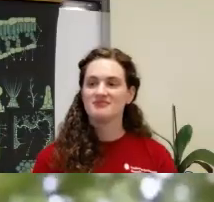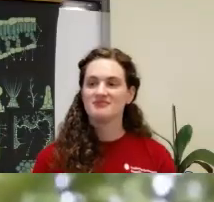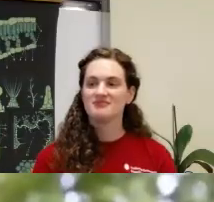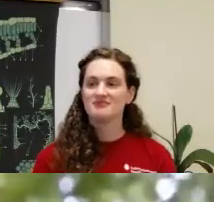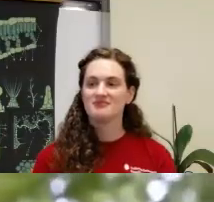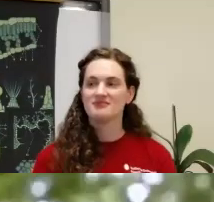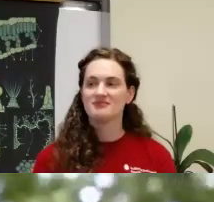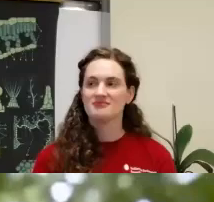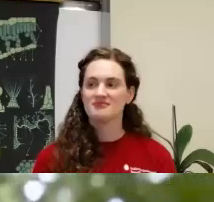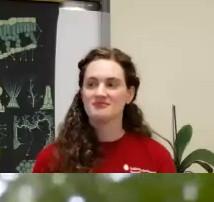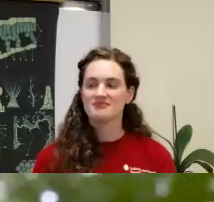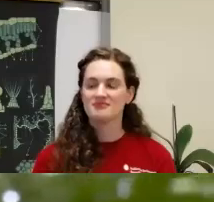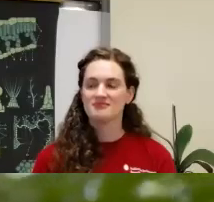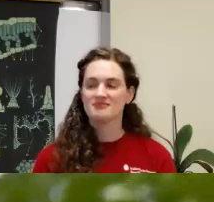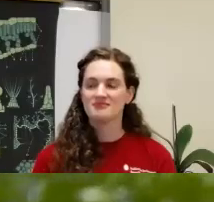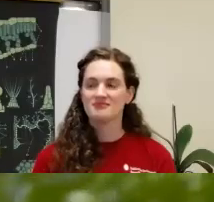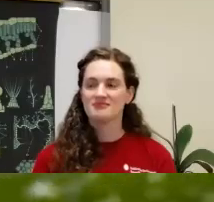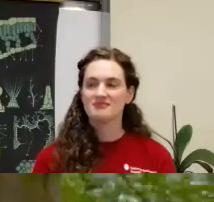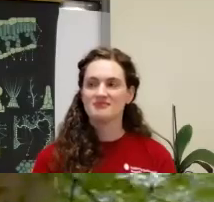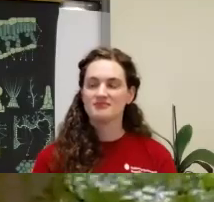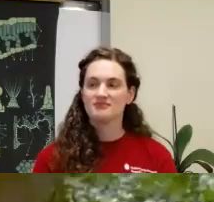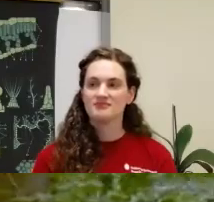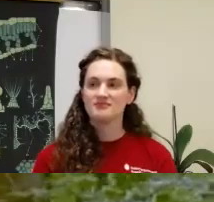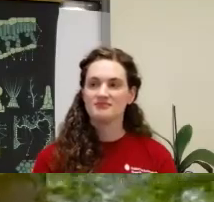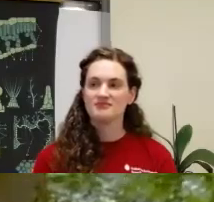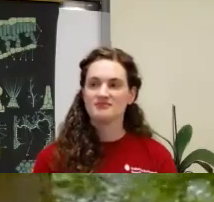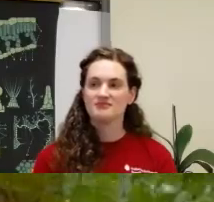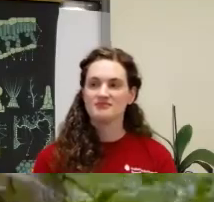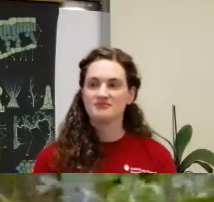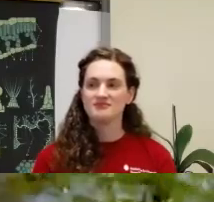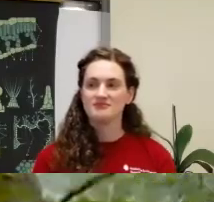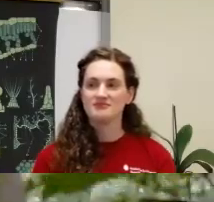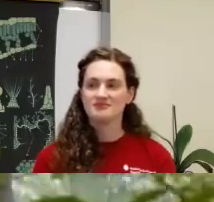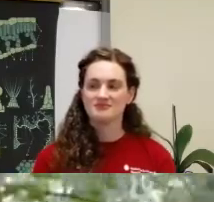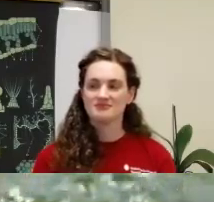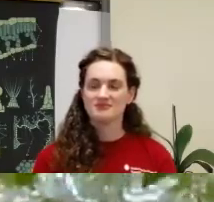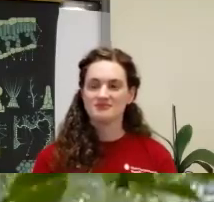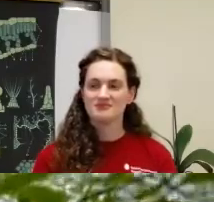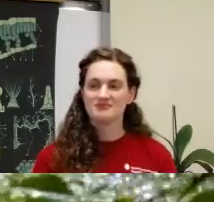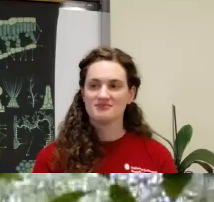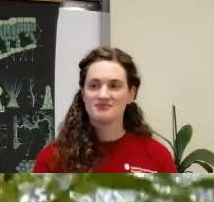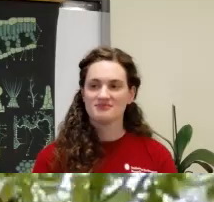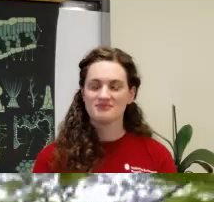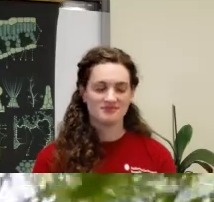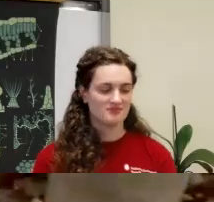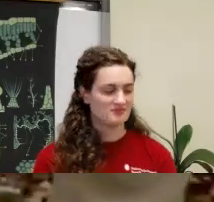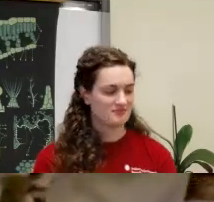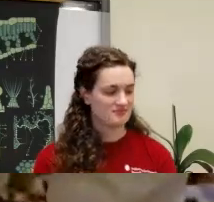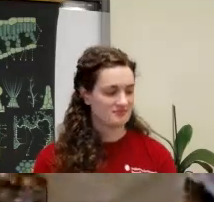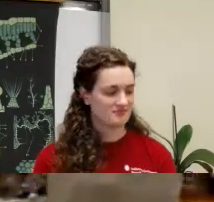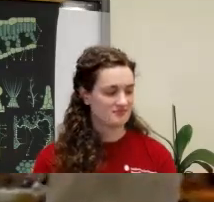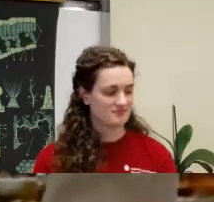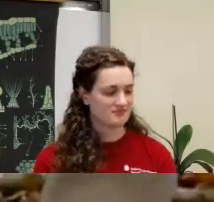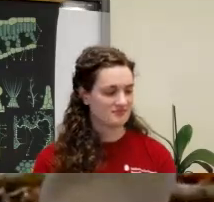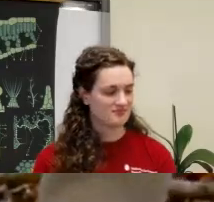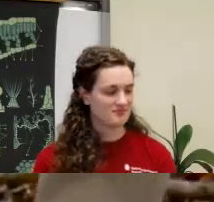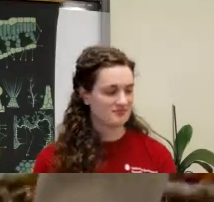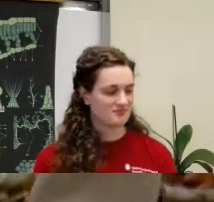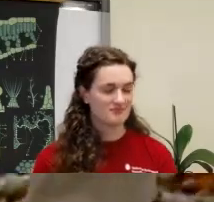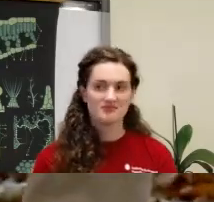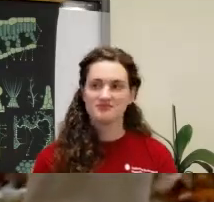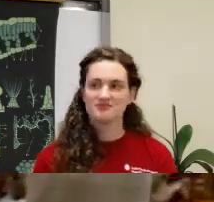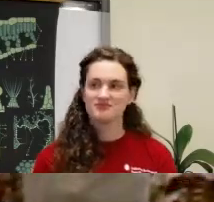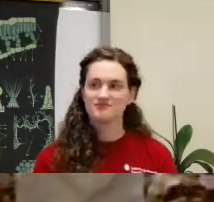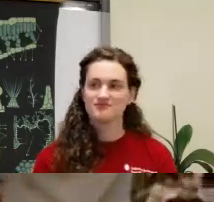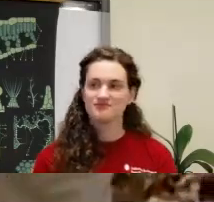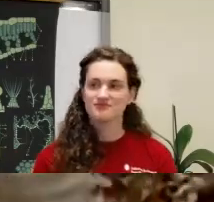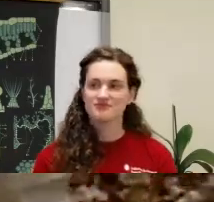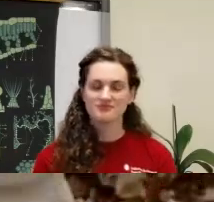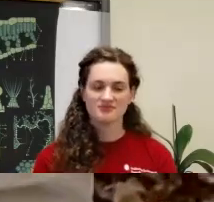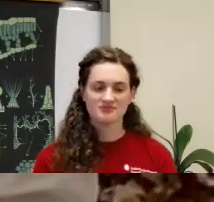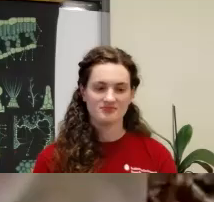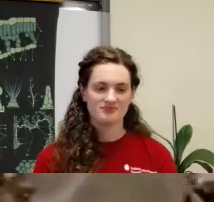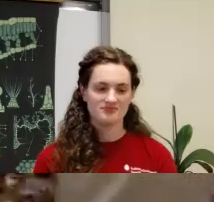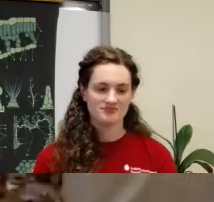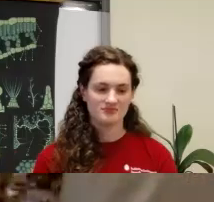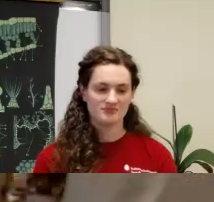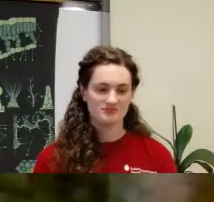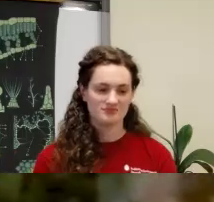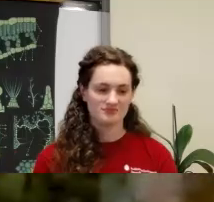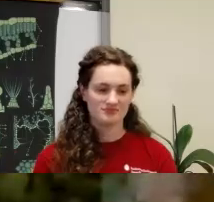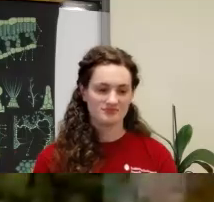And Beach. And we're comparing different ages of these species of trees to see are insects eating the seedlings, the little babies trees more than they're eating the big adult trees, or what about the trees that are in between an age, the saplings.